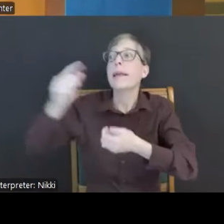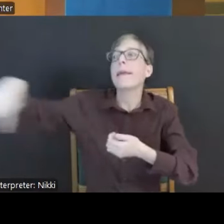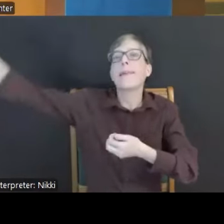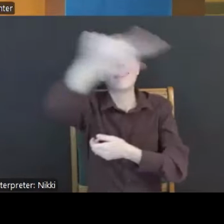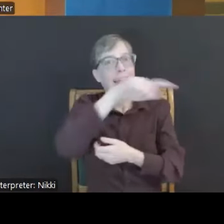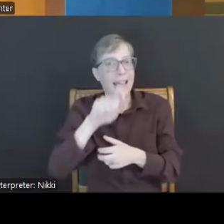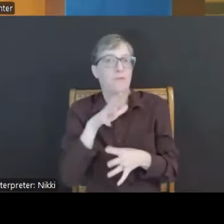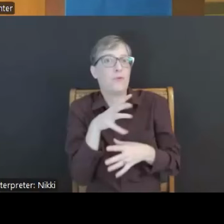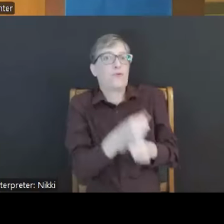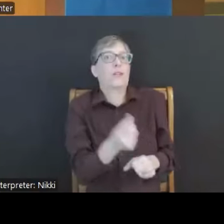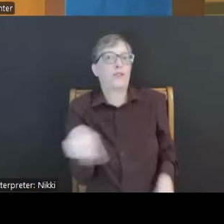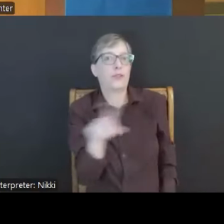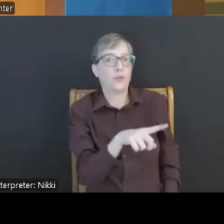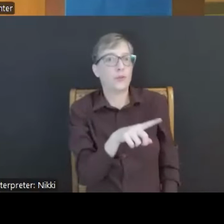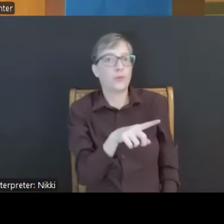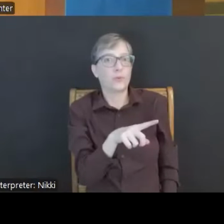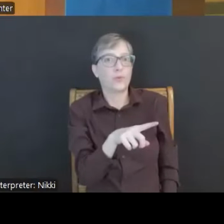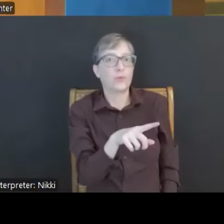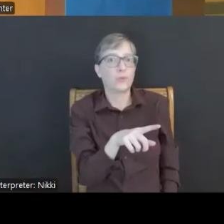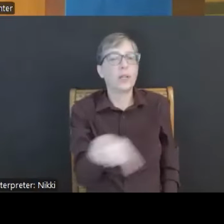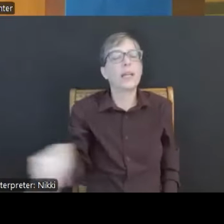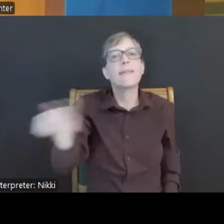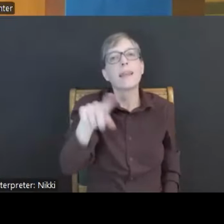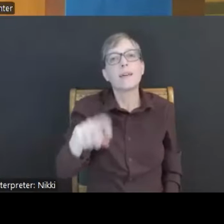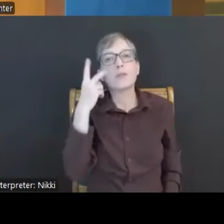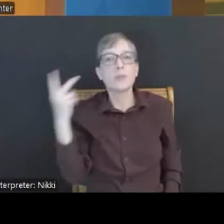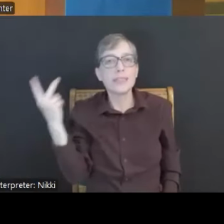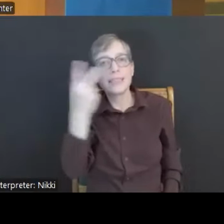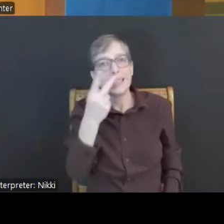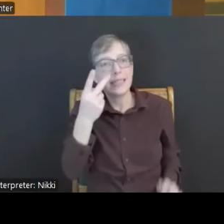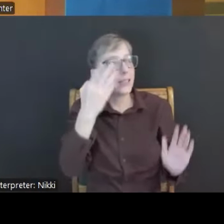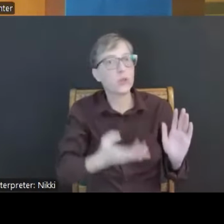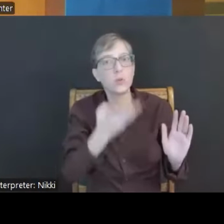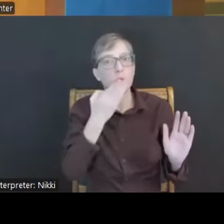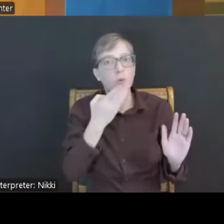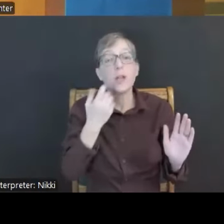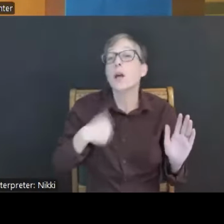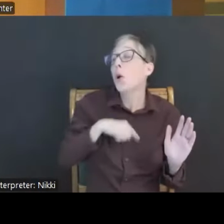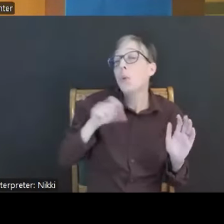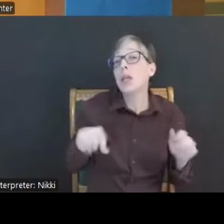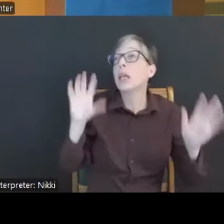you and that you're seen uh we can say a lot of things but unless you're seen and being out there